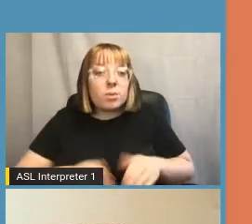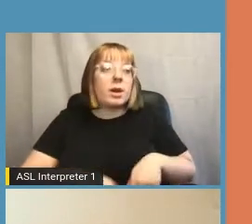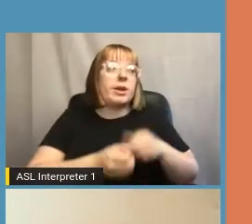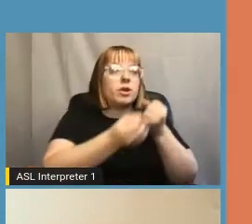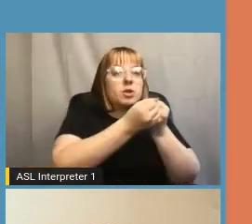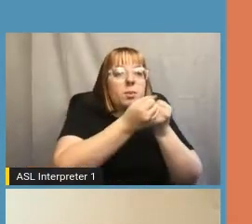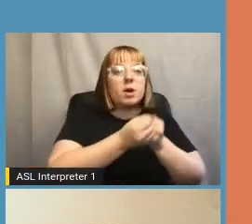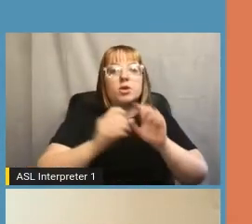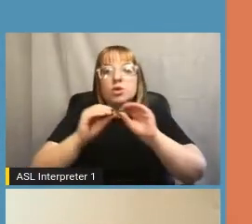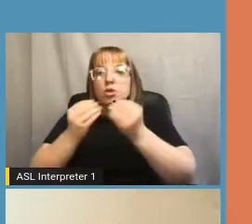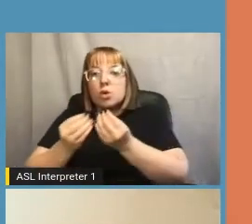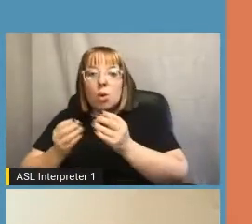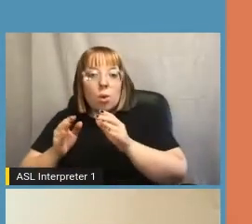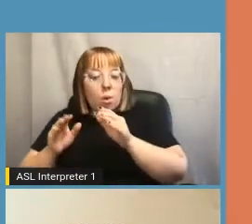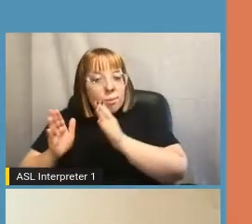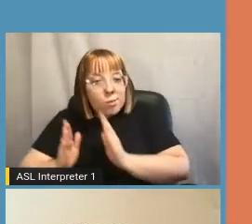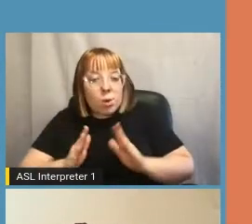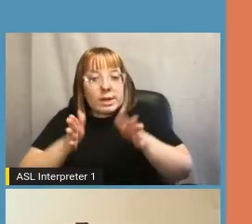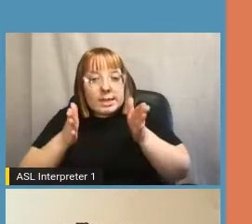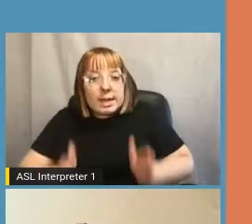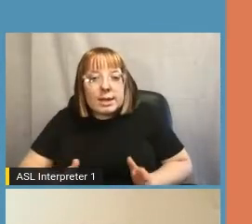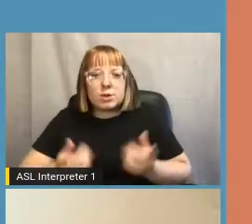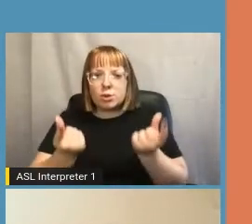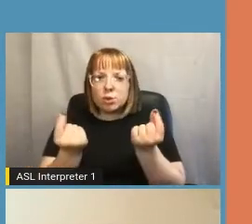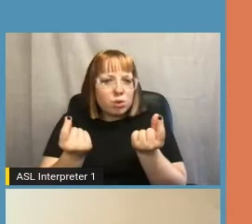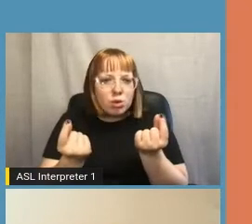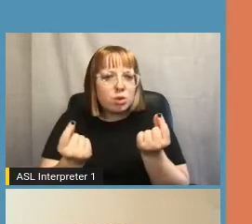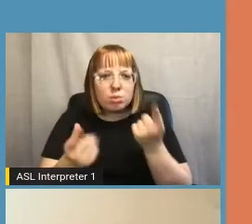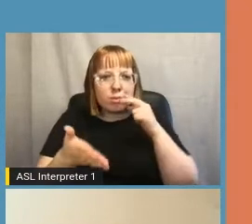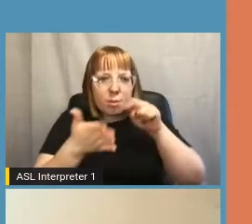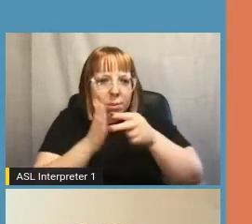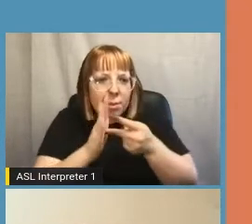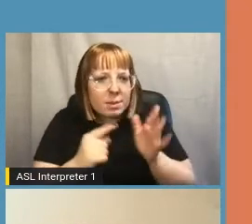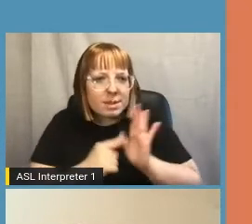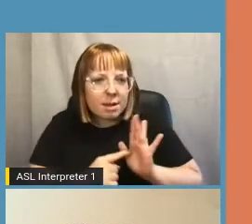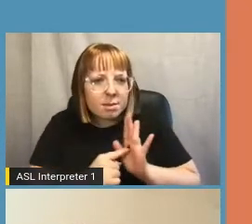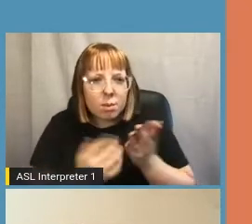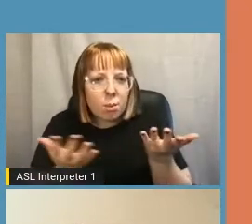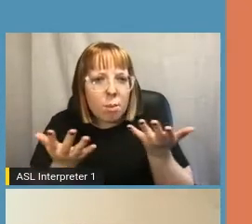to talk about what you're going to be doing and then create a schedule of events or milestones